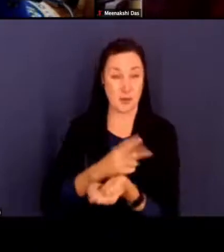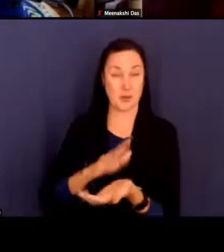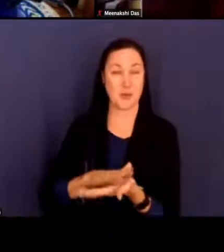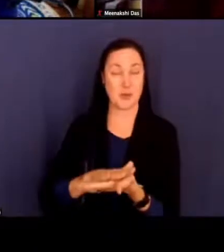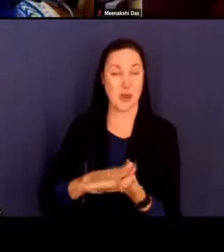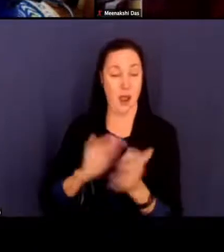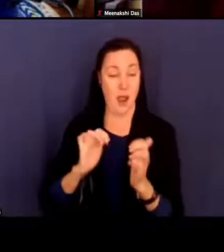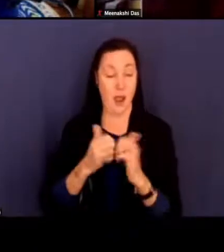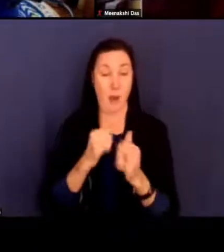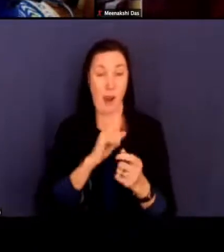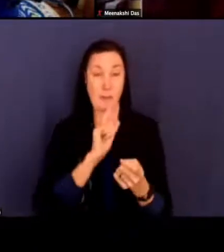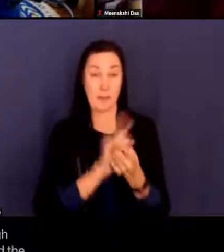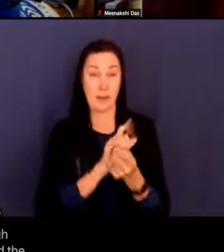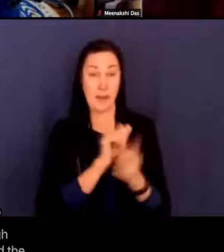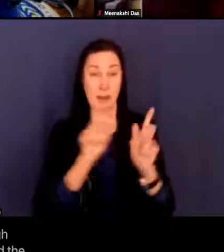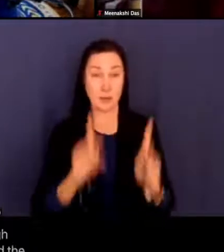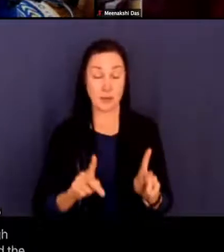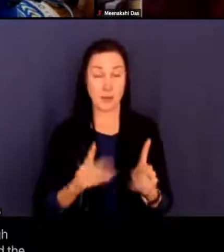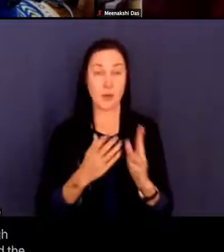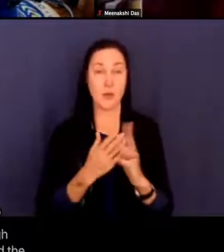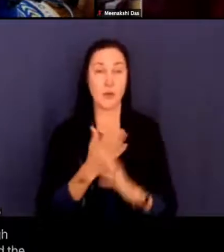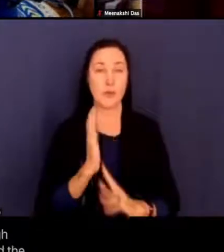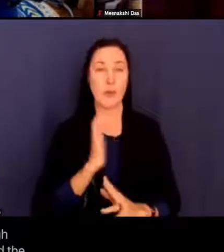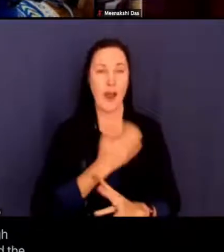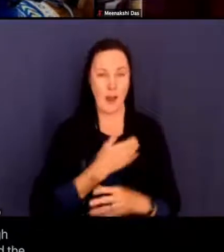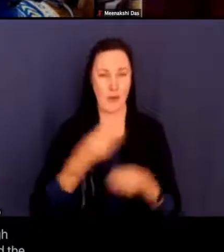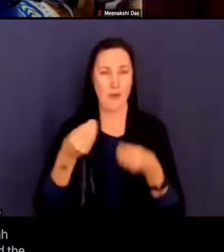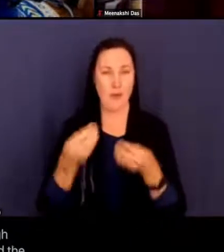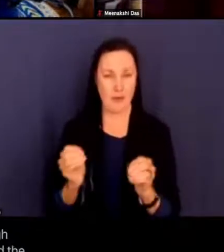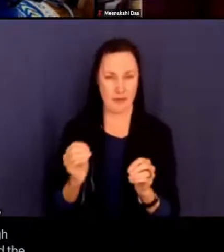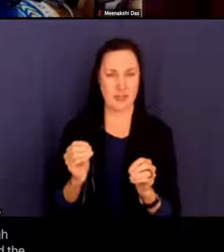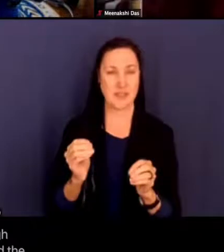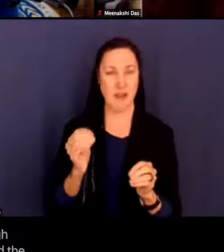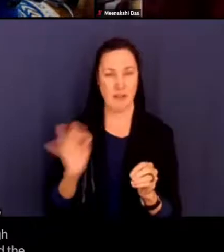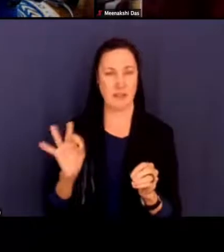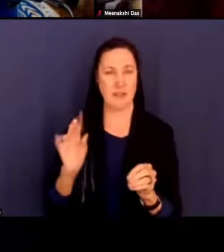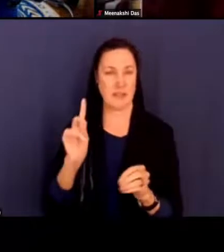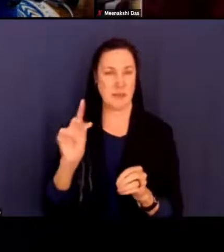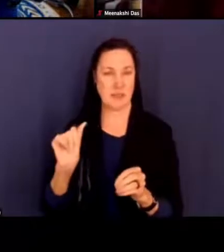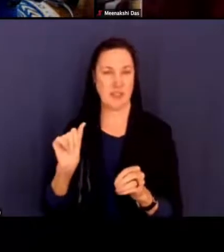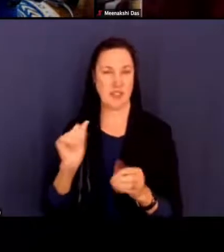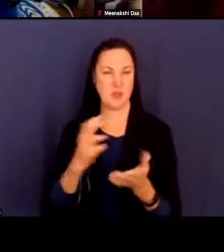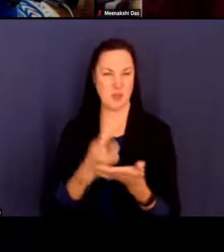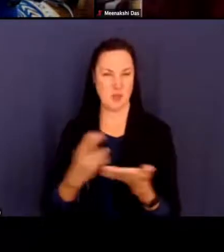was through our office of disability resources. And that was actually the group that I had